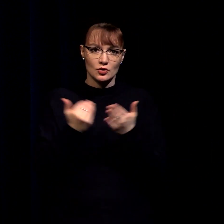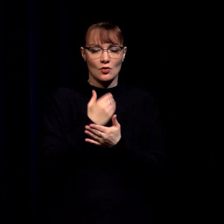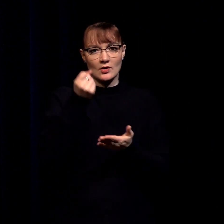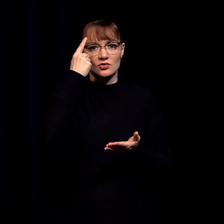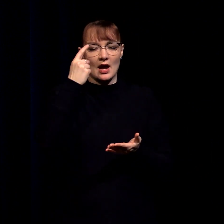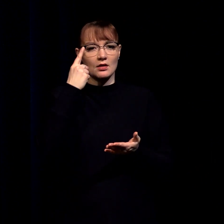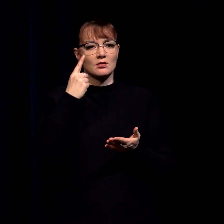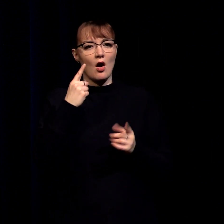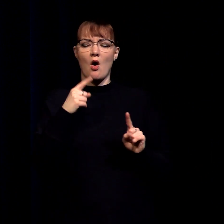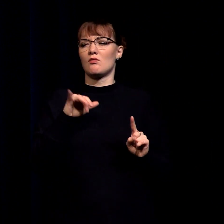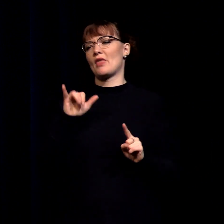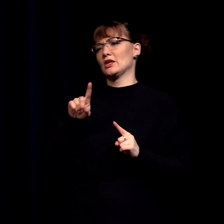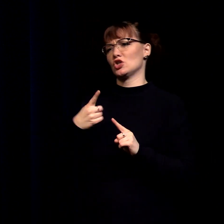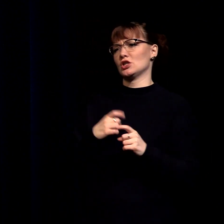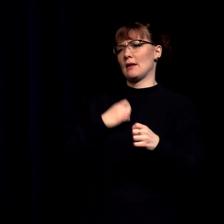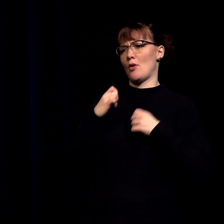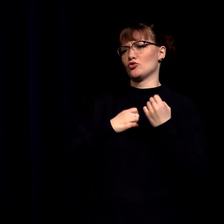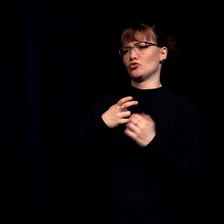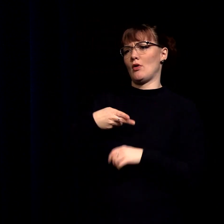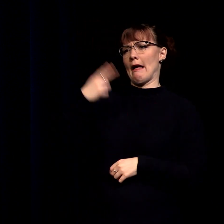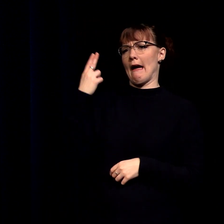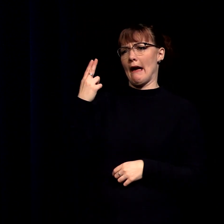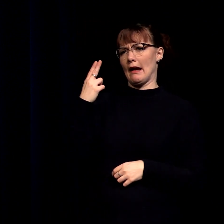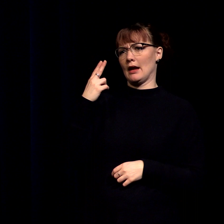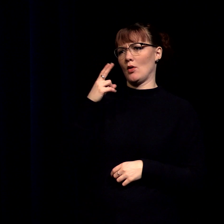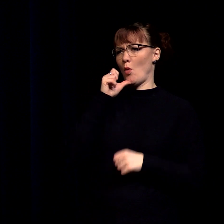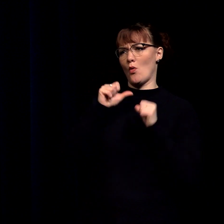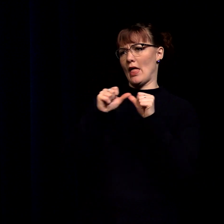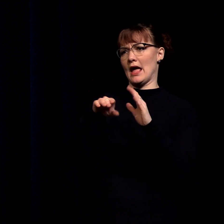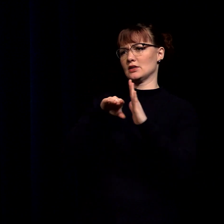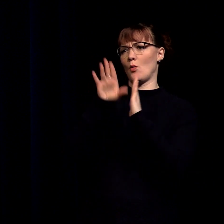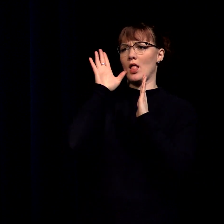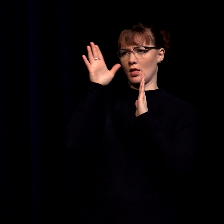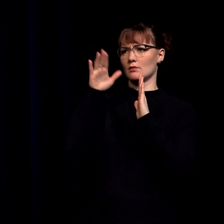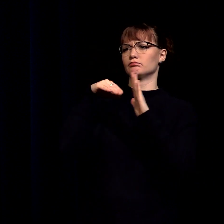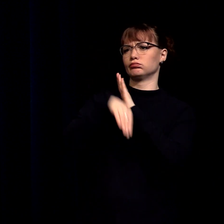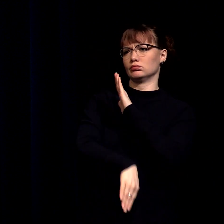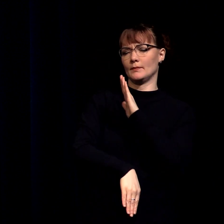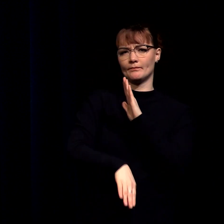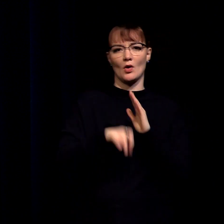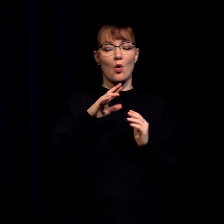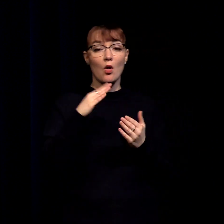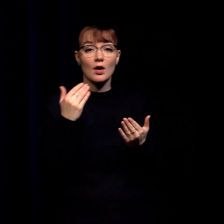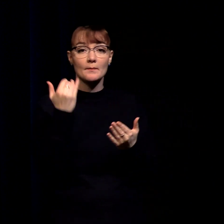emotional high that you that you've experienced. For some of you that have been released into new levels of gifts and